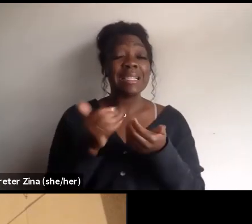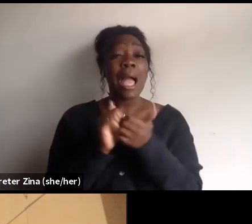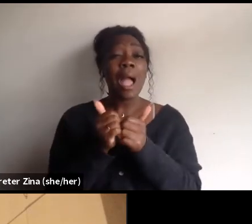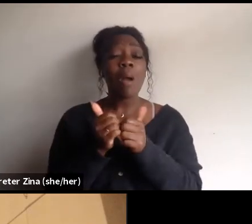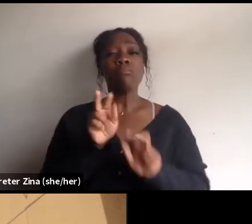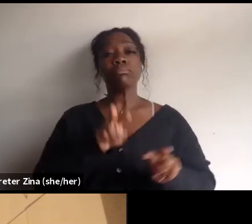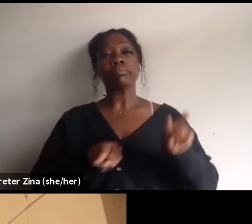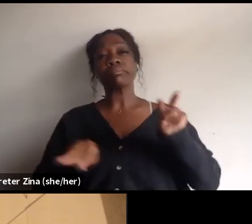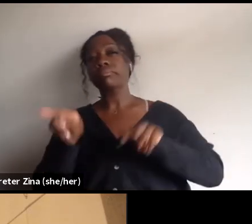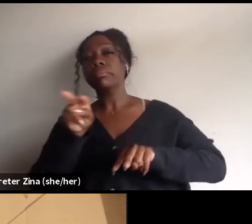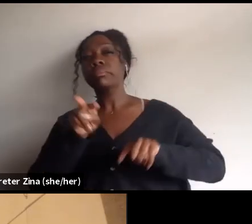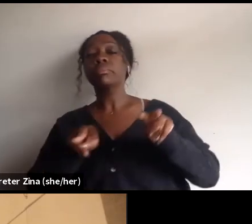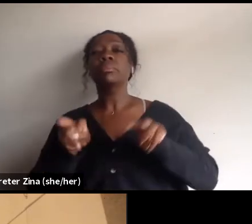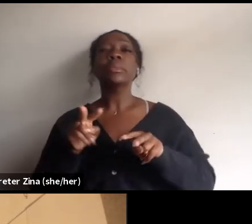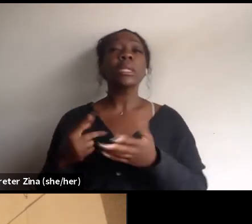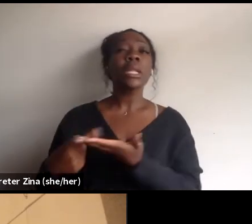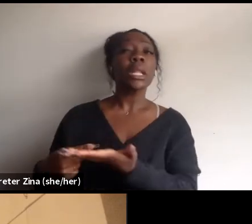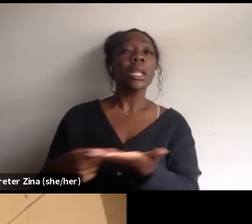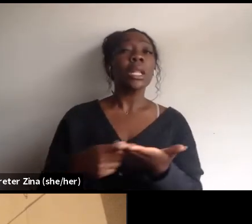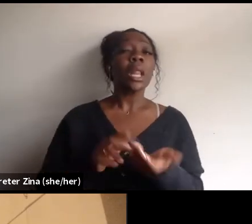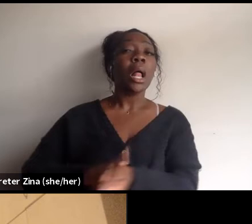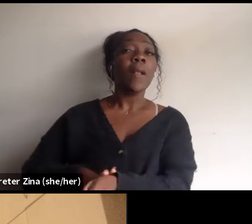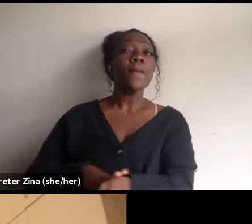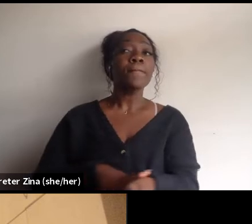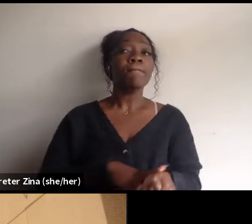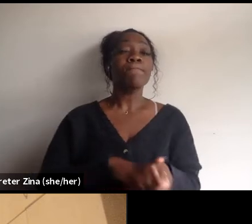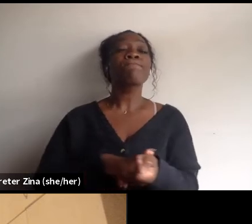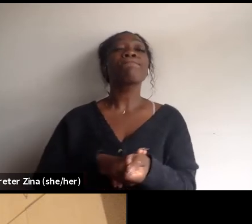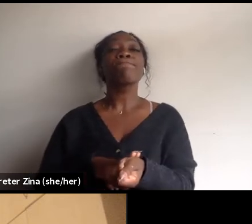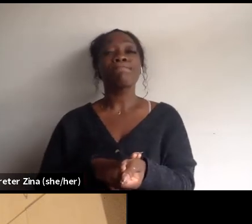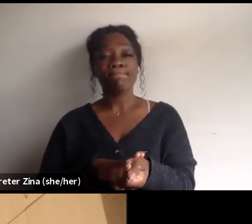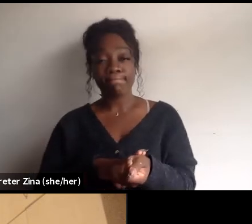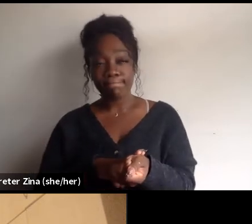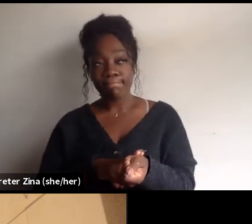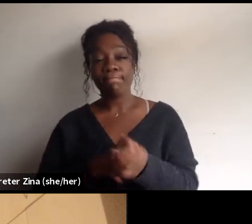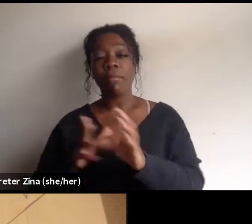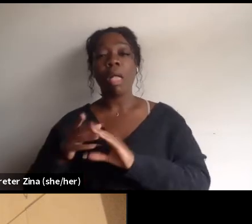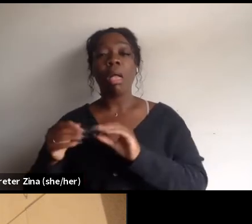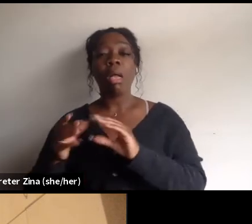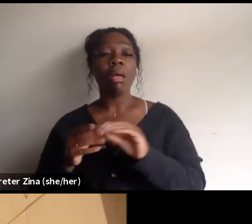and picking up cues and speaking to people who are aware of what it looks like.